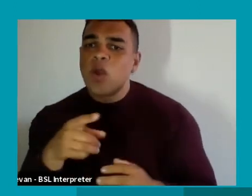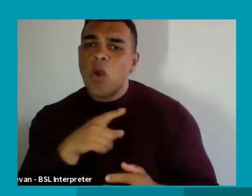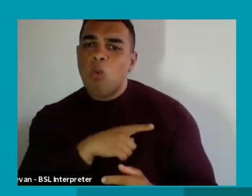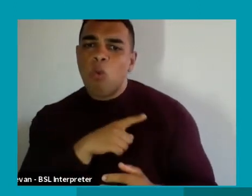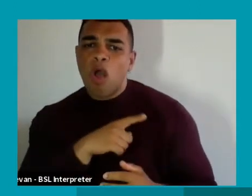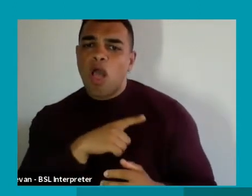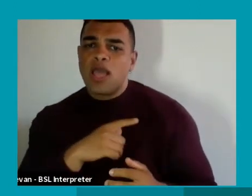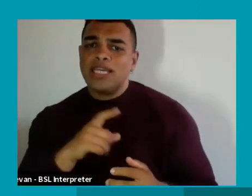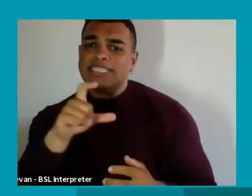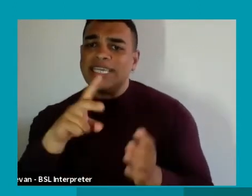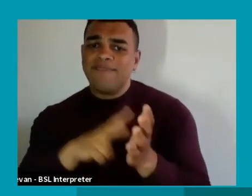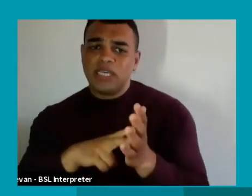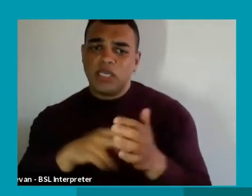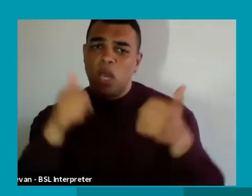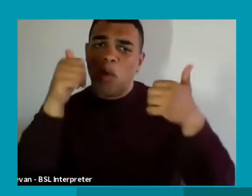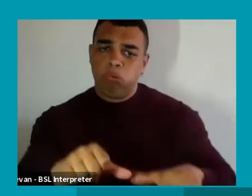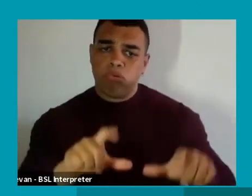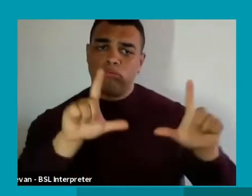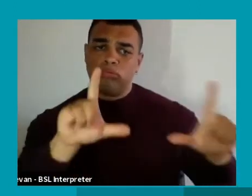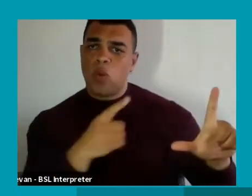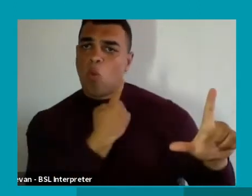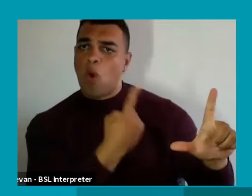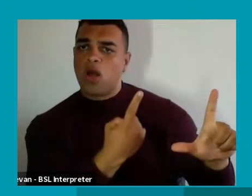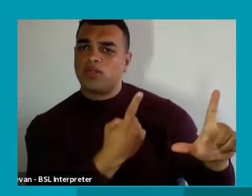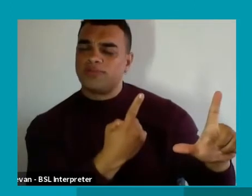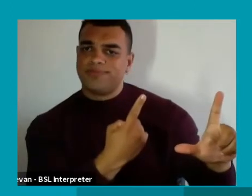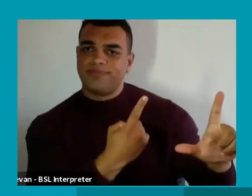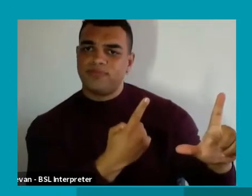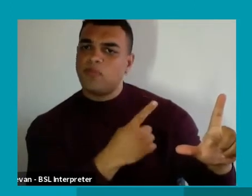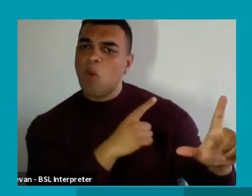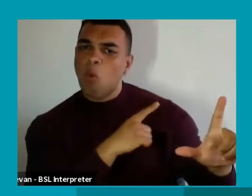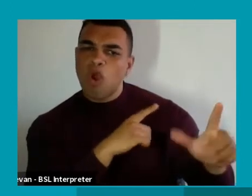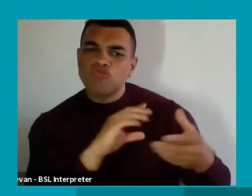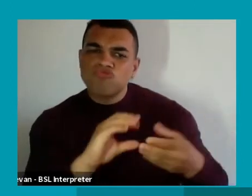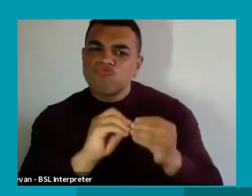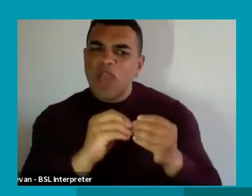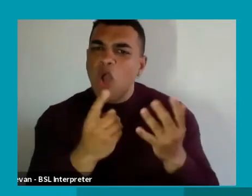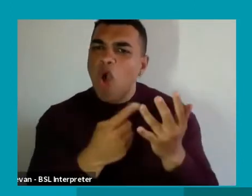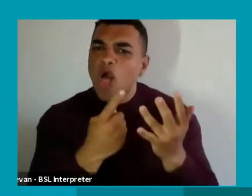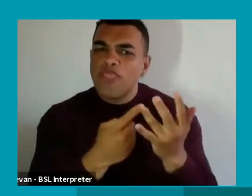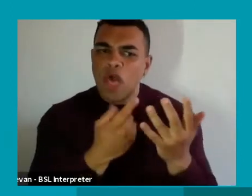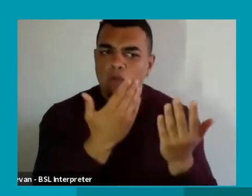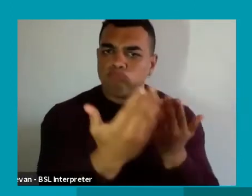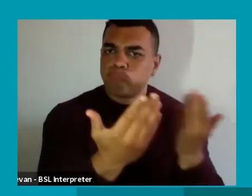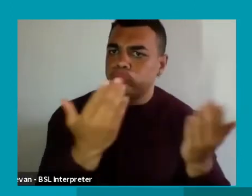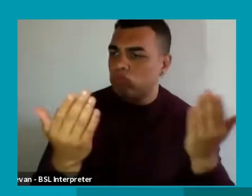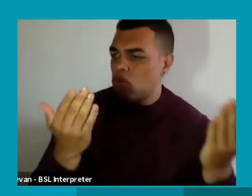test a couple of examples you know, lean on some friends, share it with some friends, see what they think,